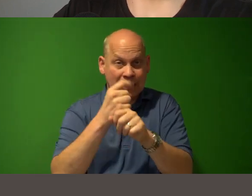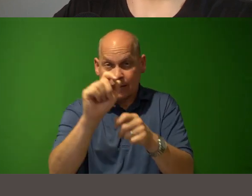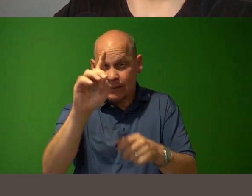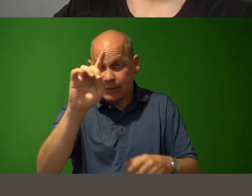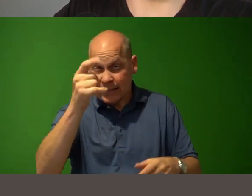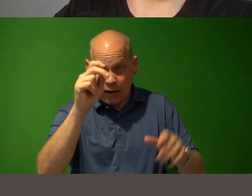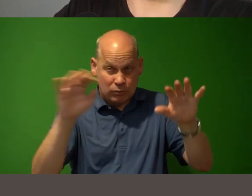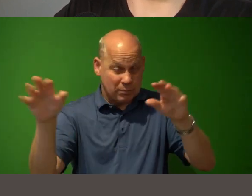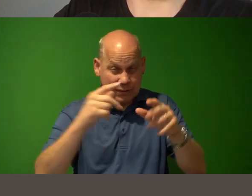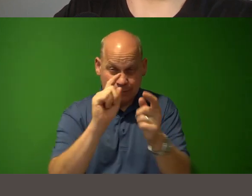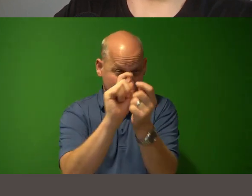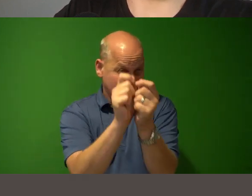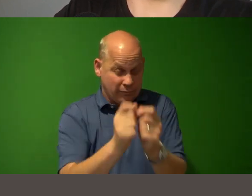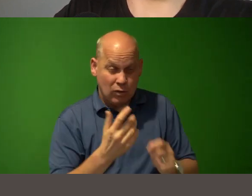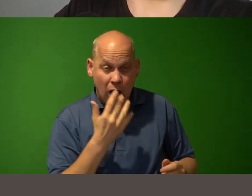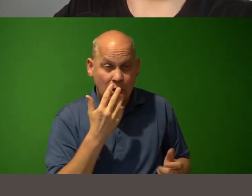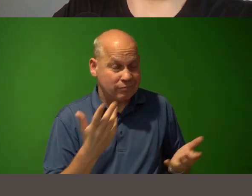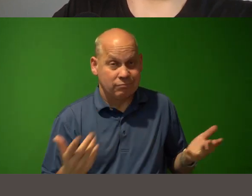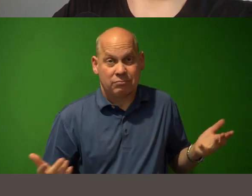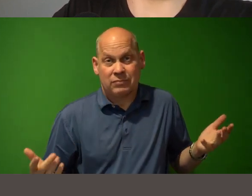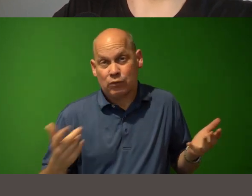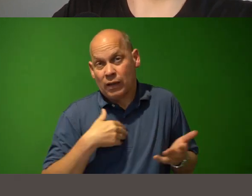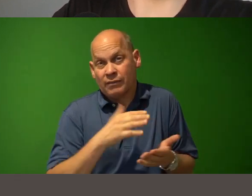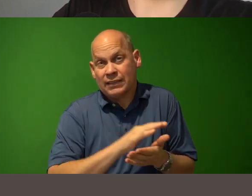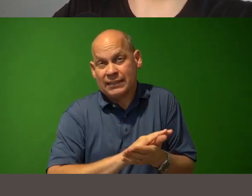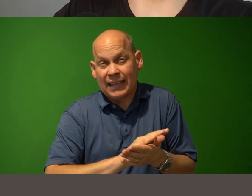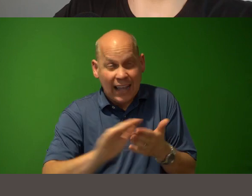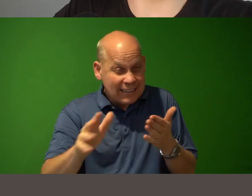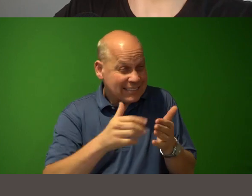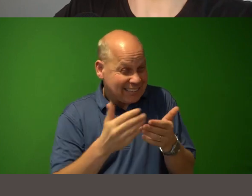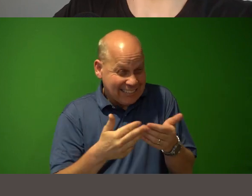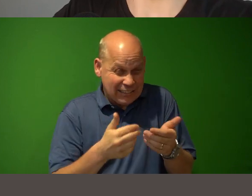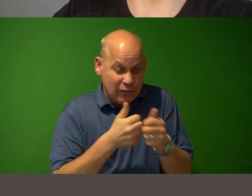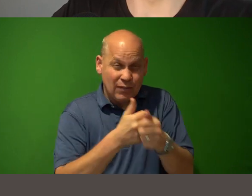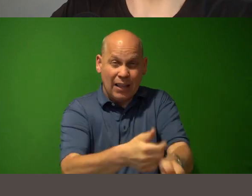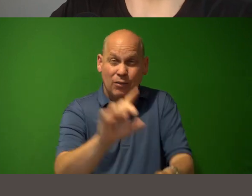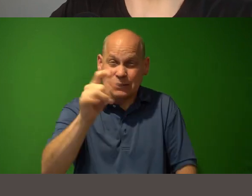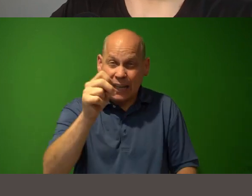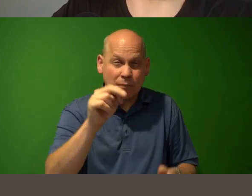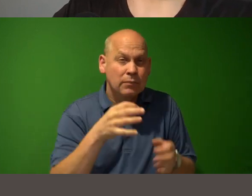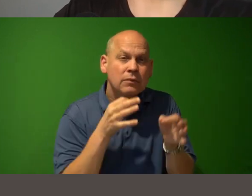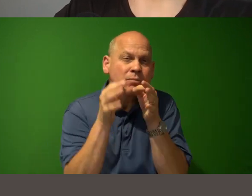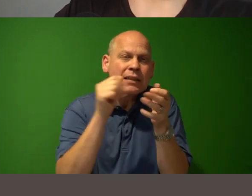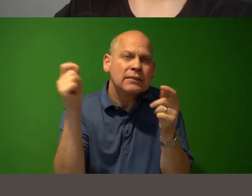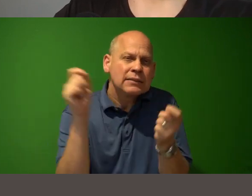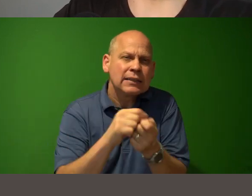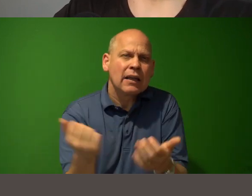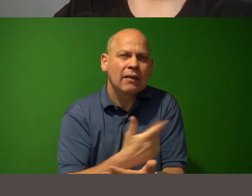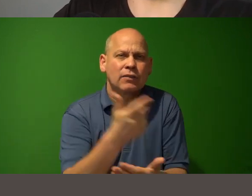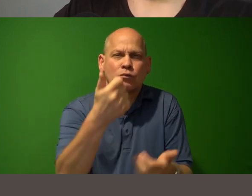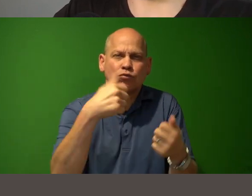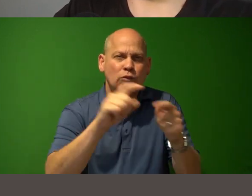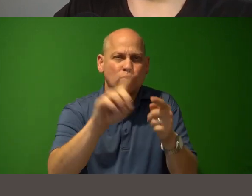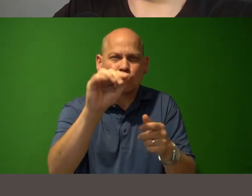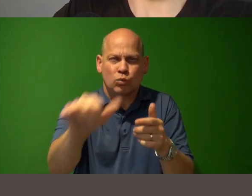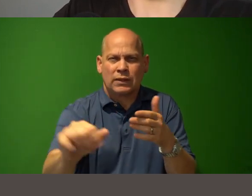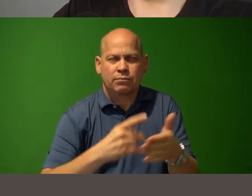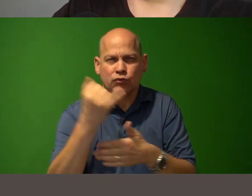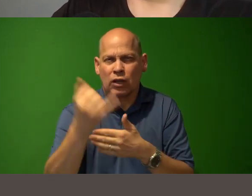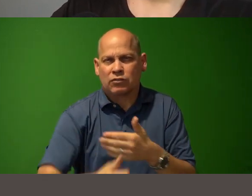Of course, like this one, change the colors up and before you know it, you have a nice easy to follow diagram. That explains what you're trying to do with your project.